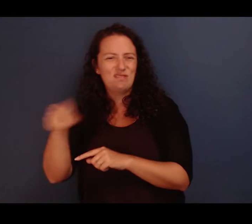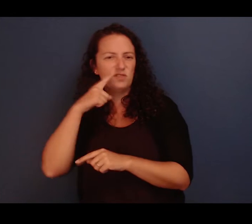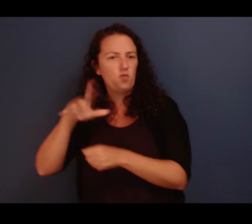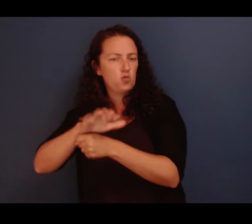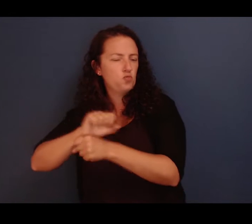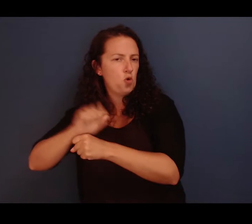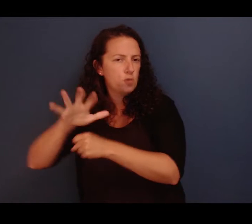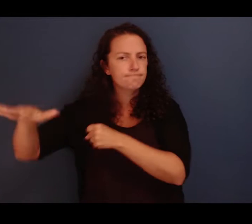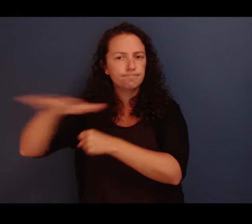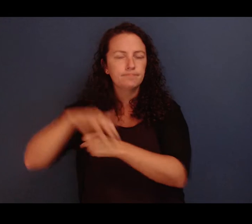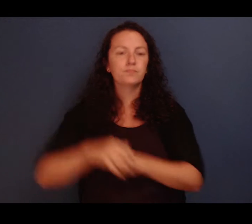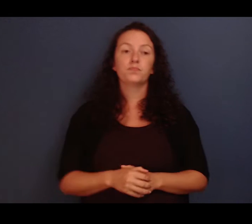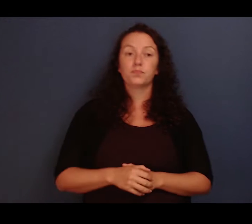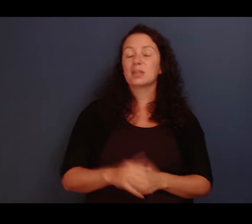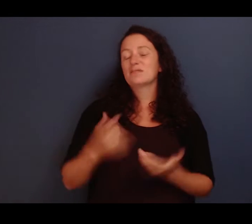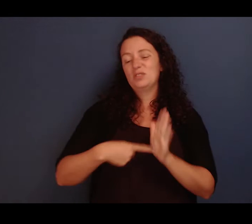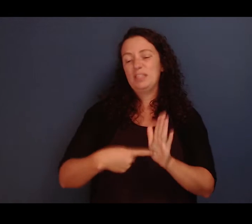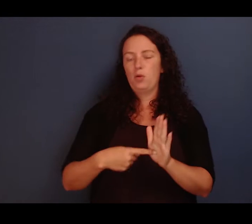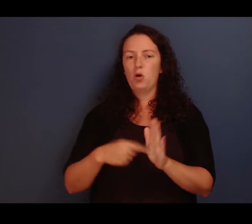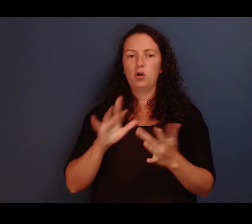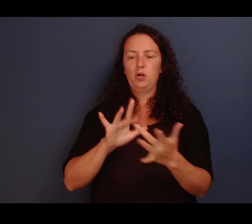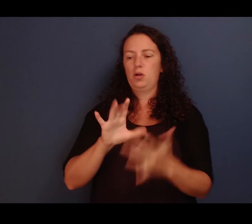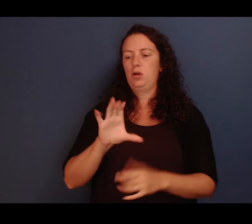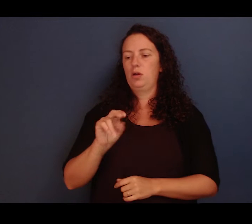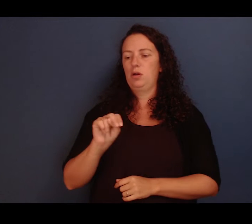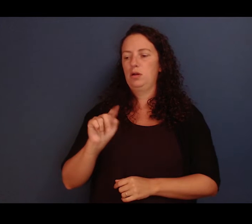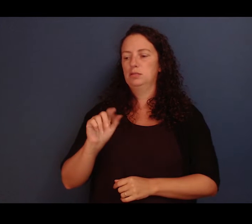We did this with the Contact Tracer training program, for instance, during the early days